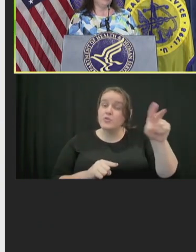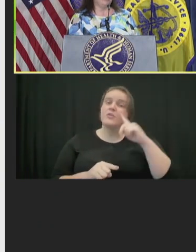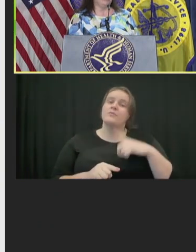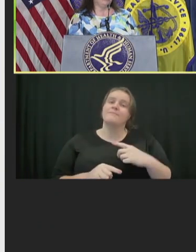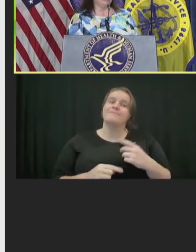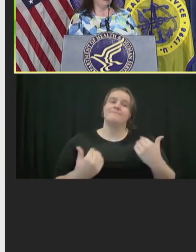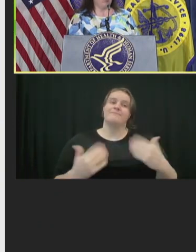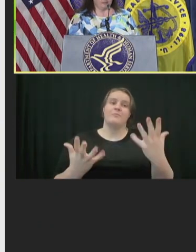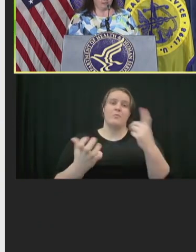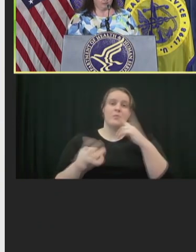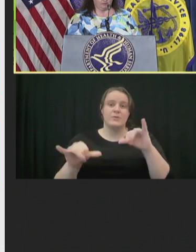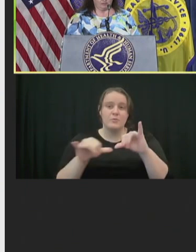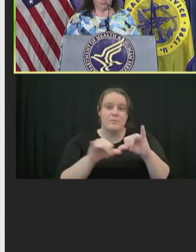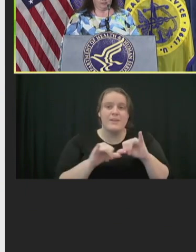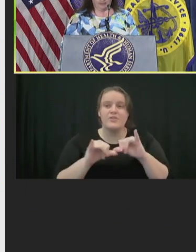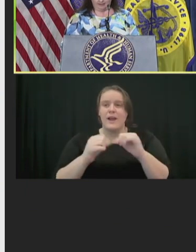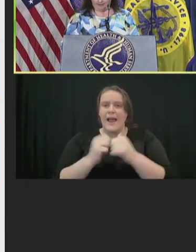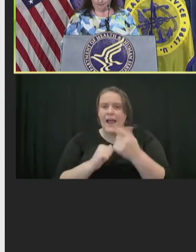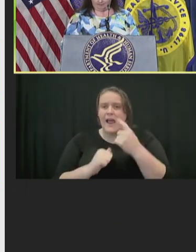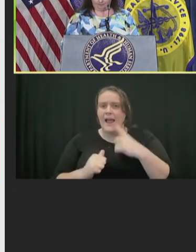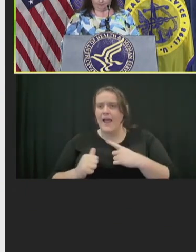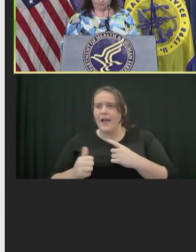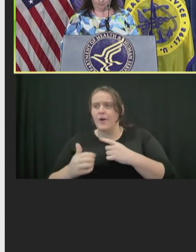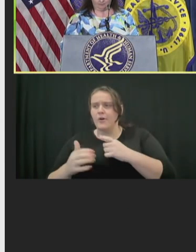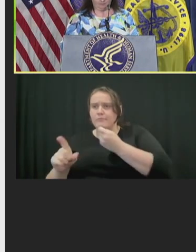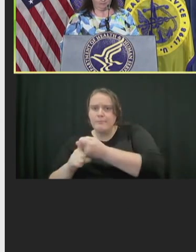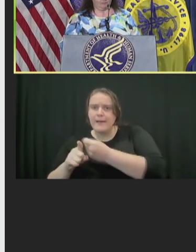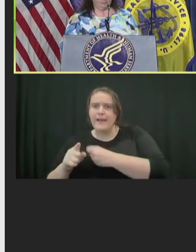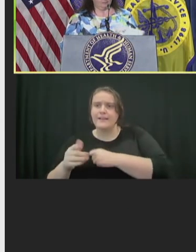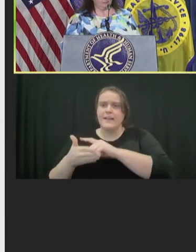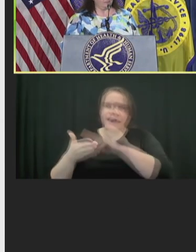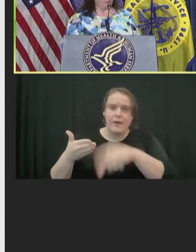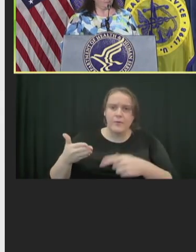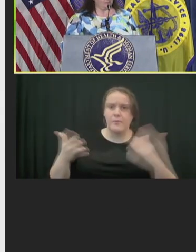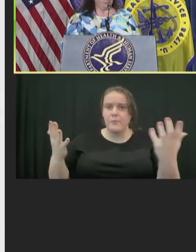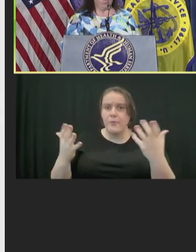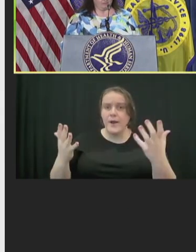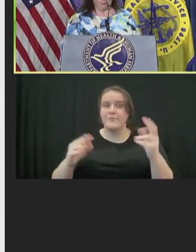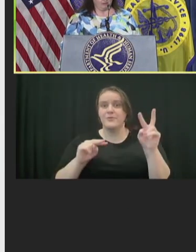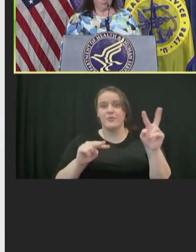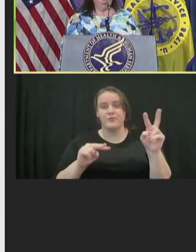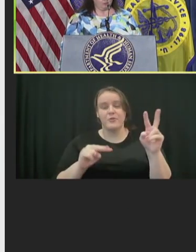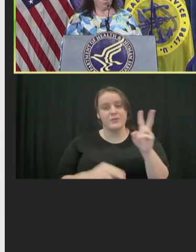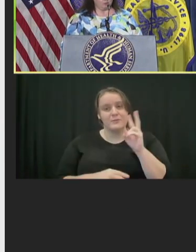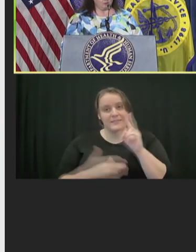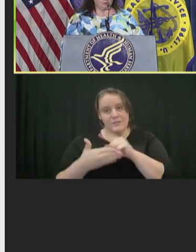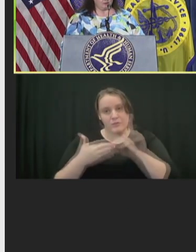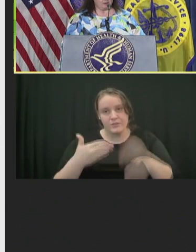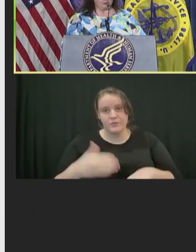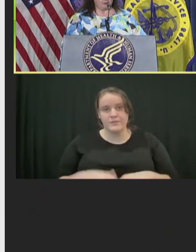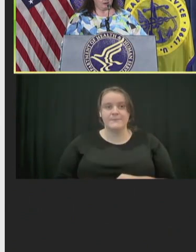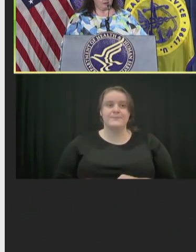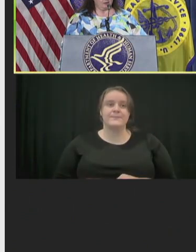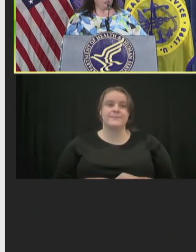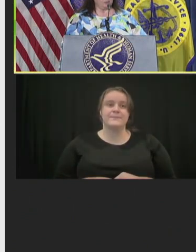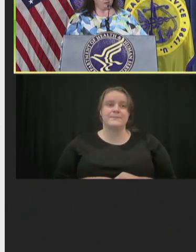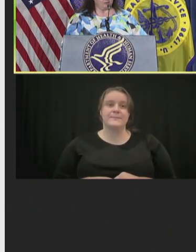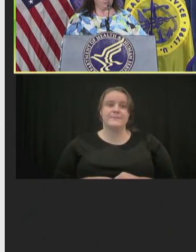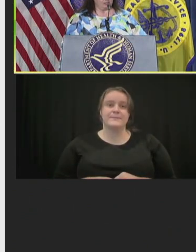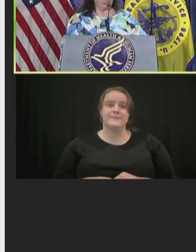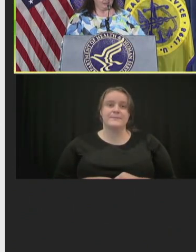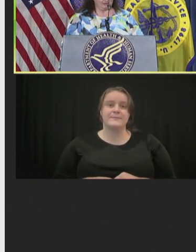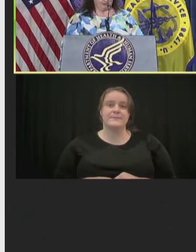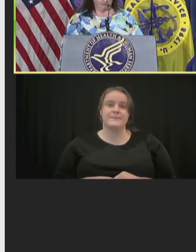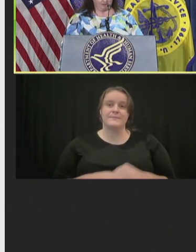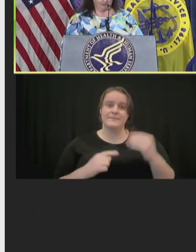and what that's going to look like. So, our logic model, which I just had up,